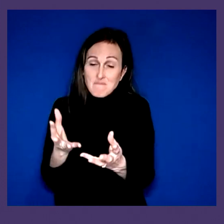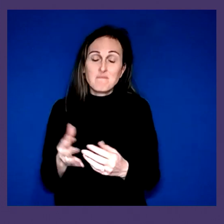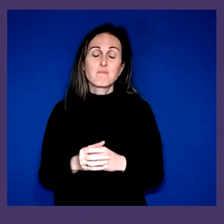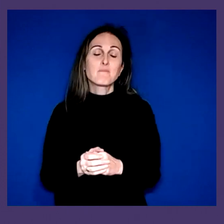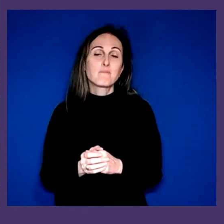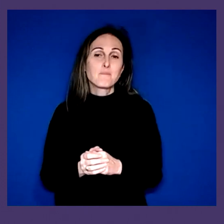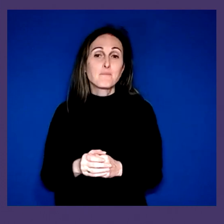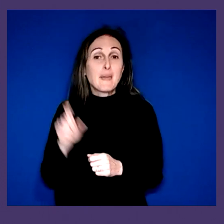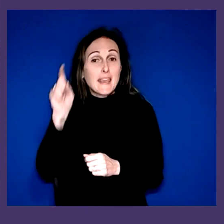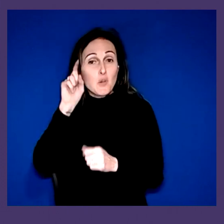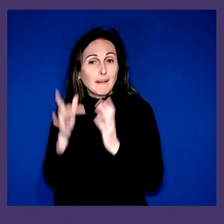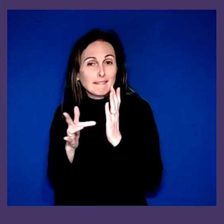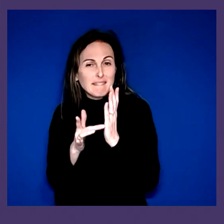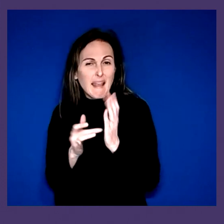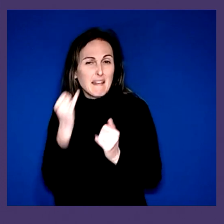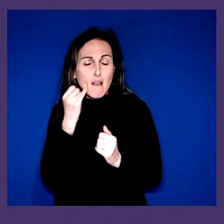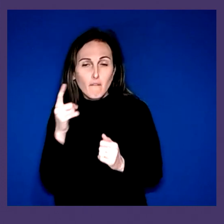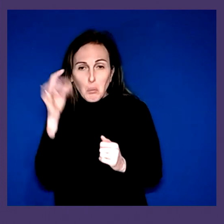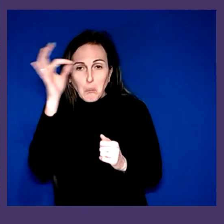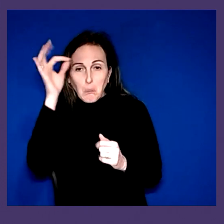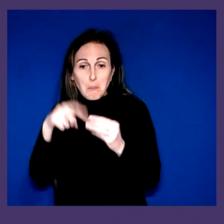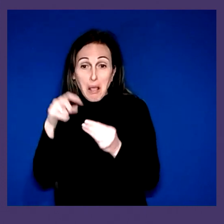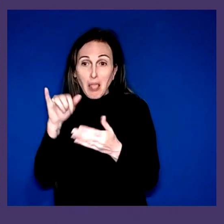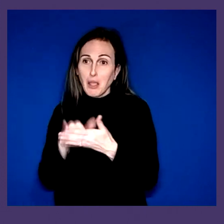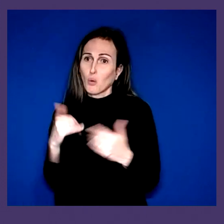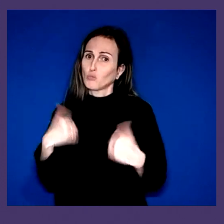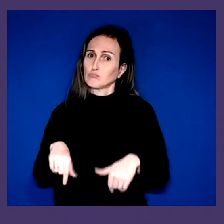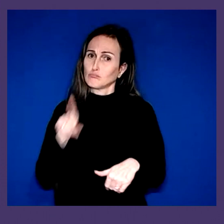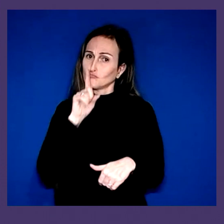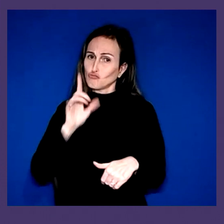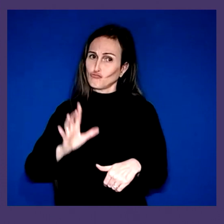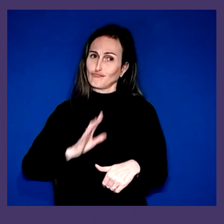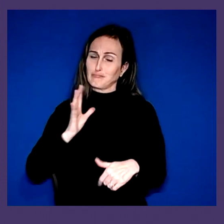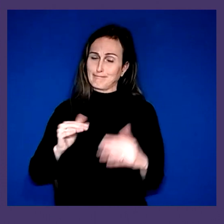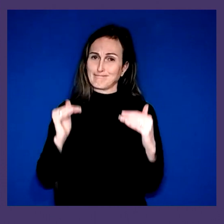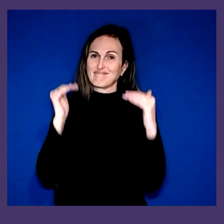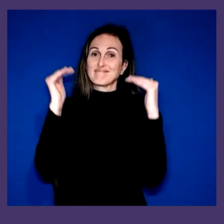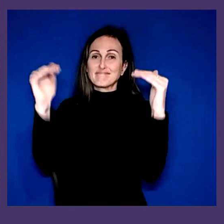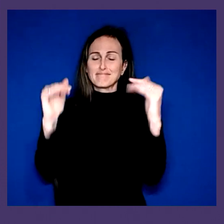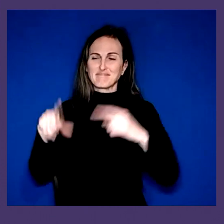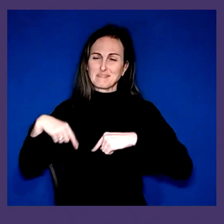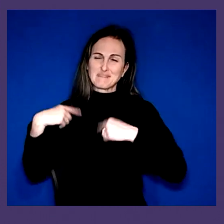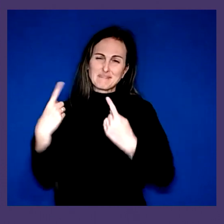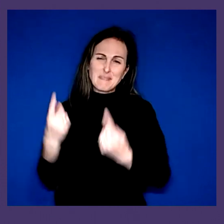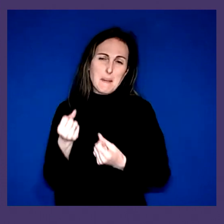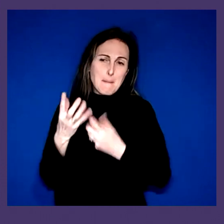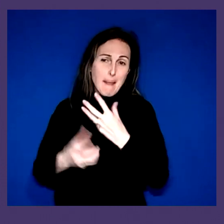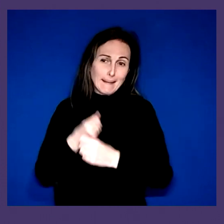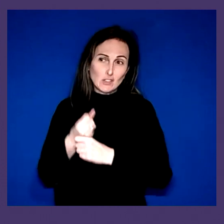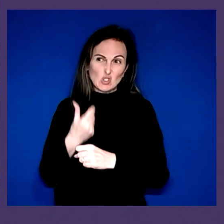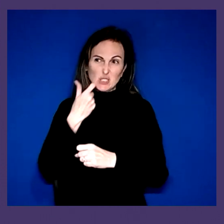if you're not familiar with it, is quite sophisticated. Over the years, especially over the last 10 plus years,